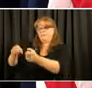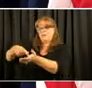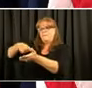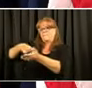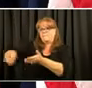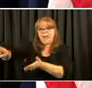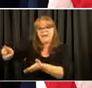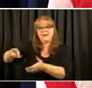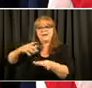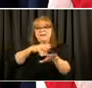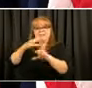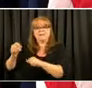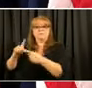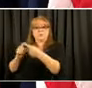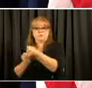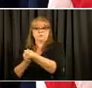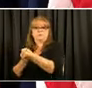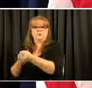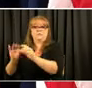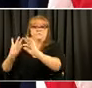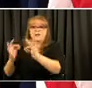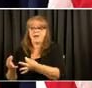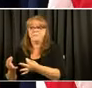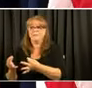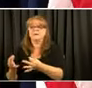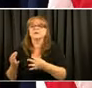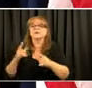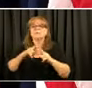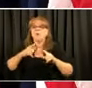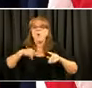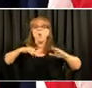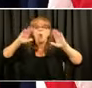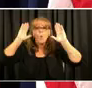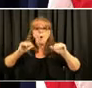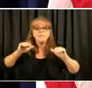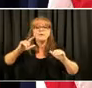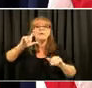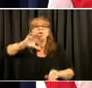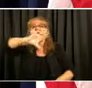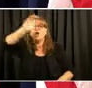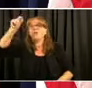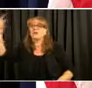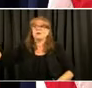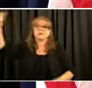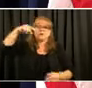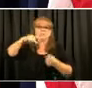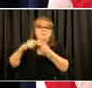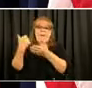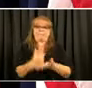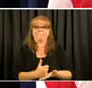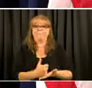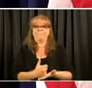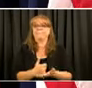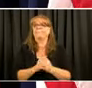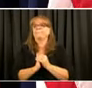uh for those who had to evacuate uh we are in some ways uh just by by luck more fortunate than our